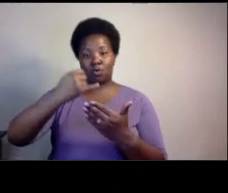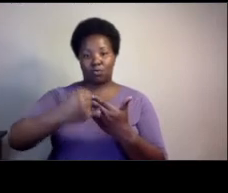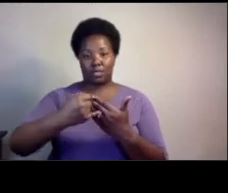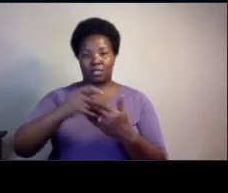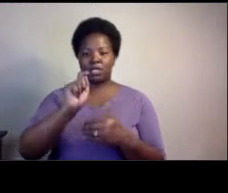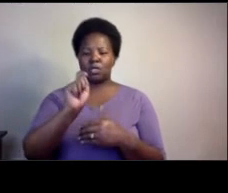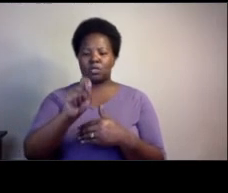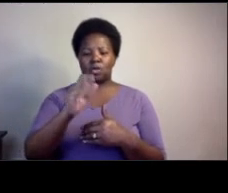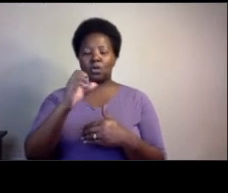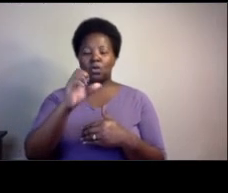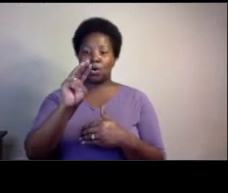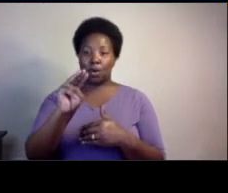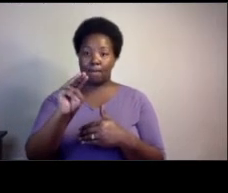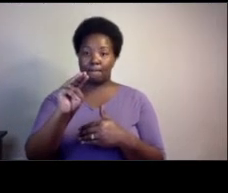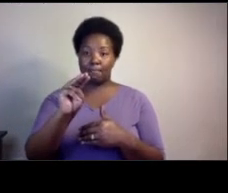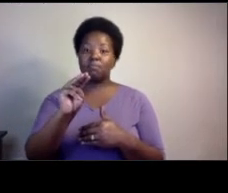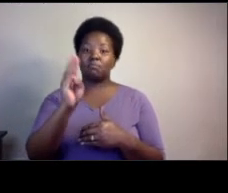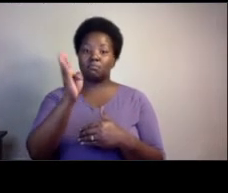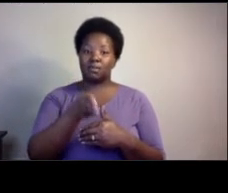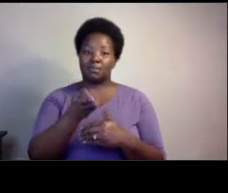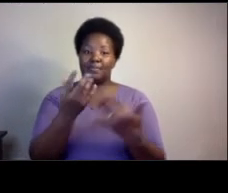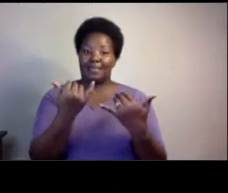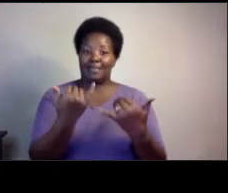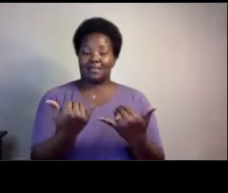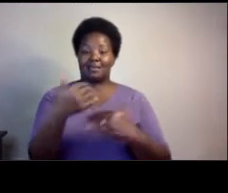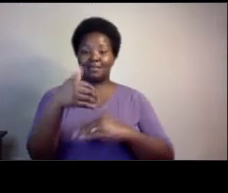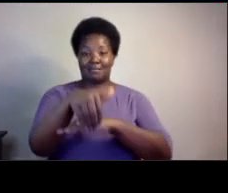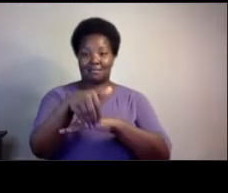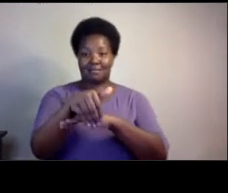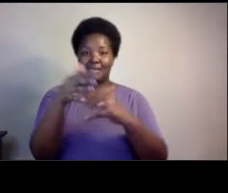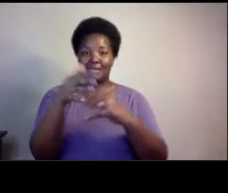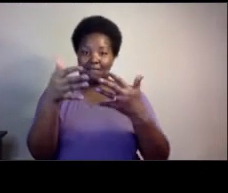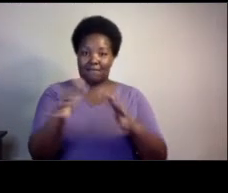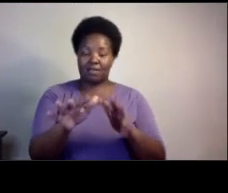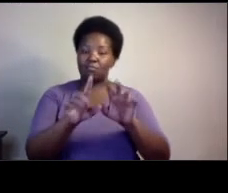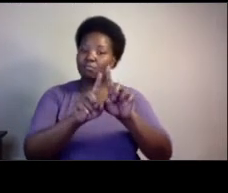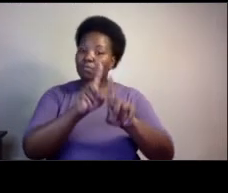that concludes the presentation for this evening we will go on to the question and answer